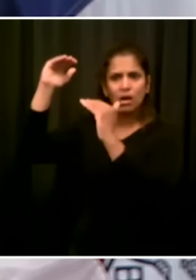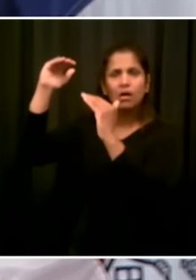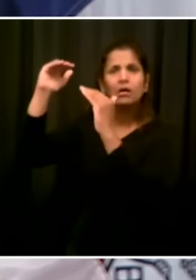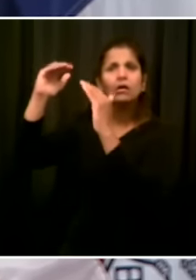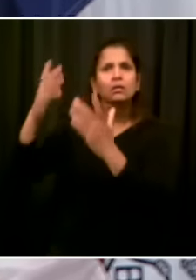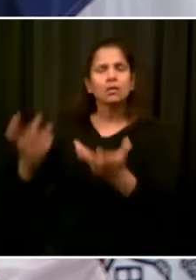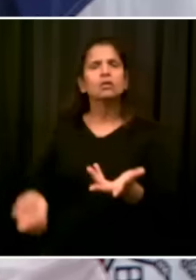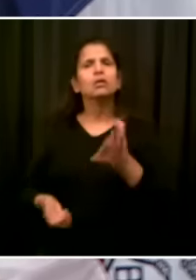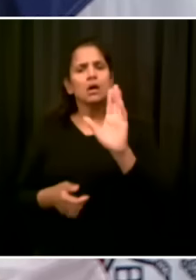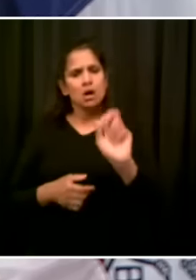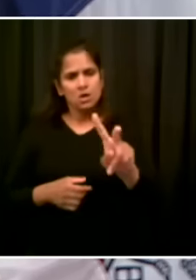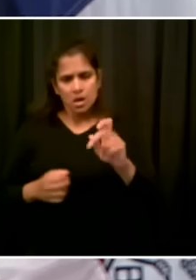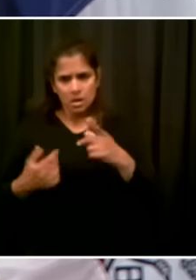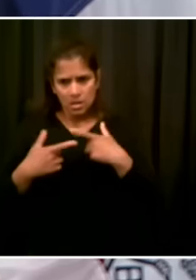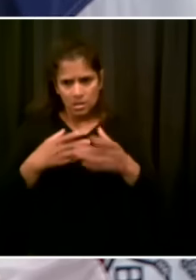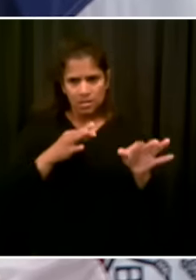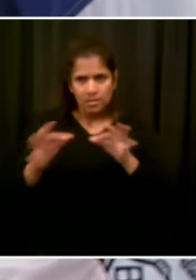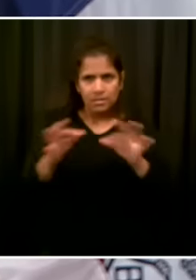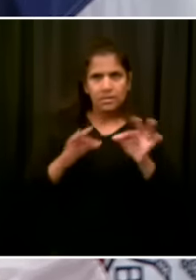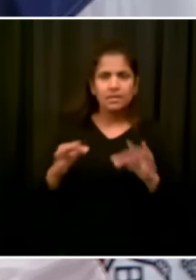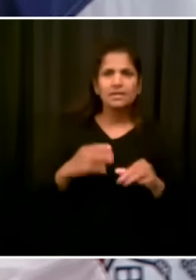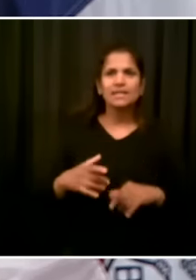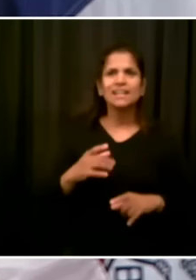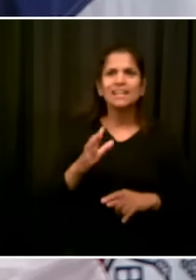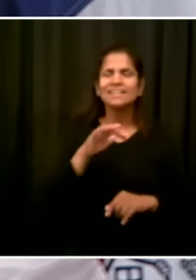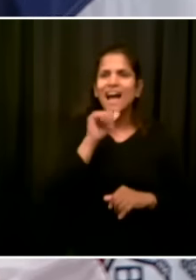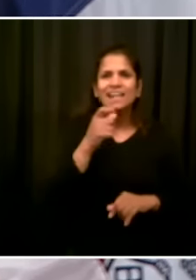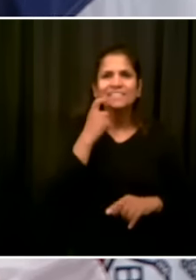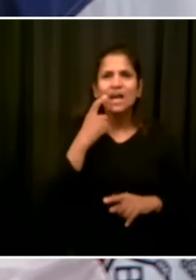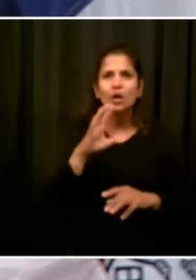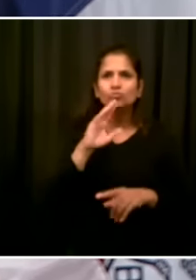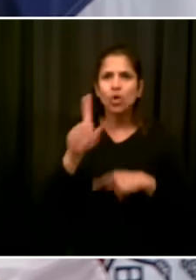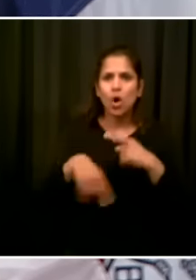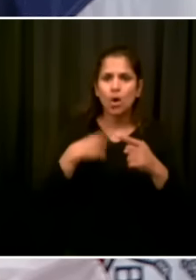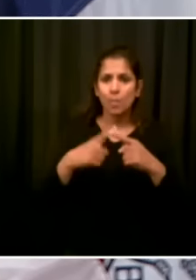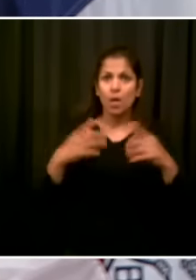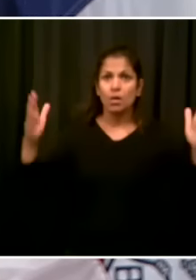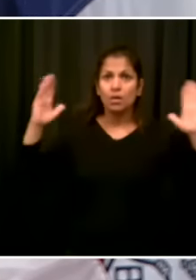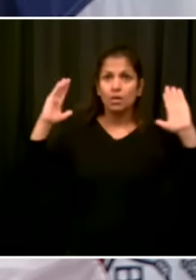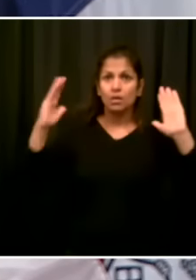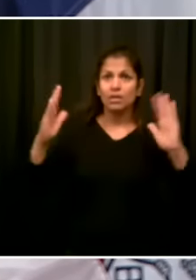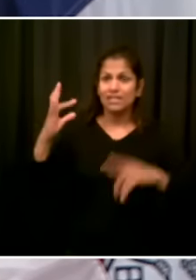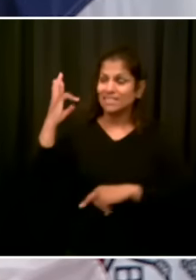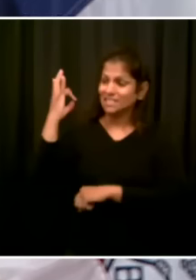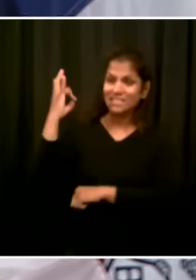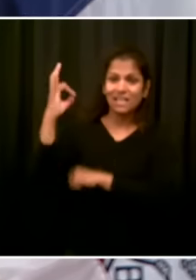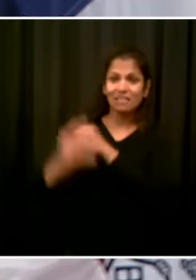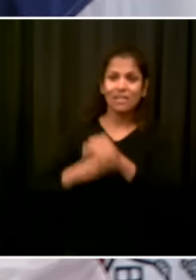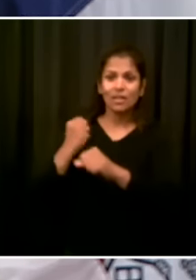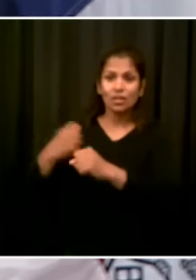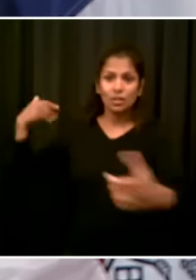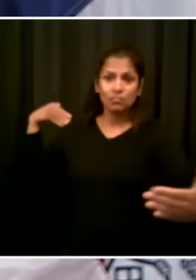DESIRABLE TO ARREST A PERSON